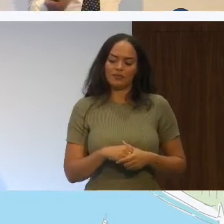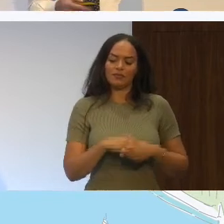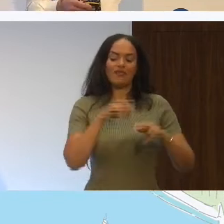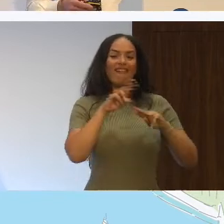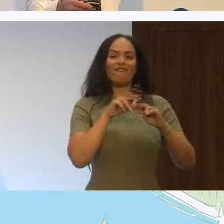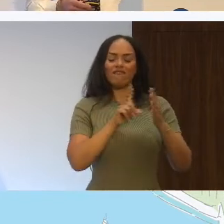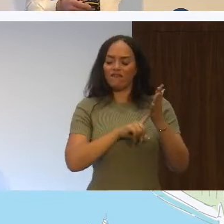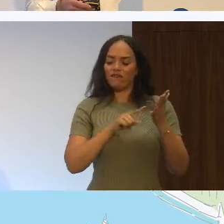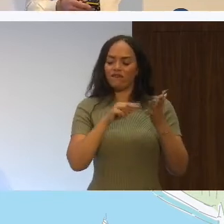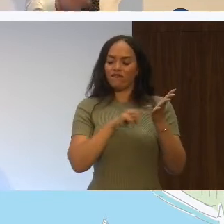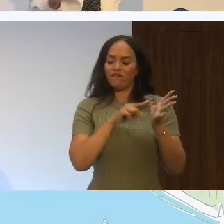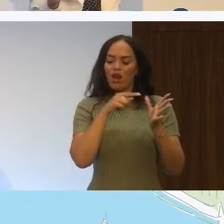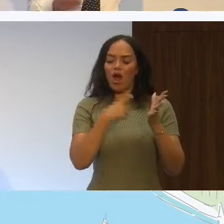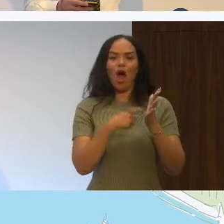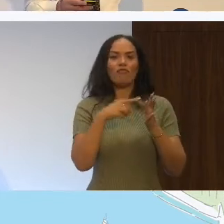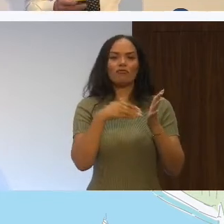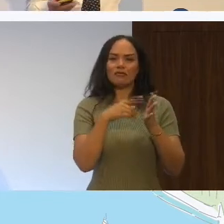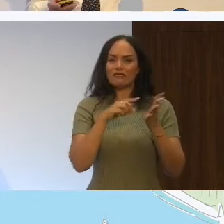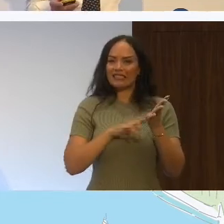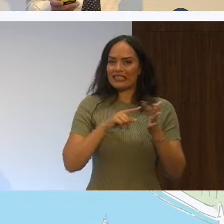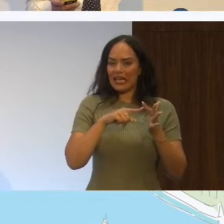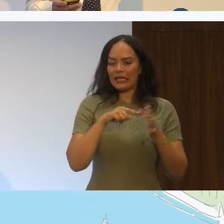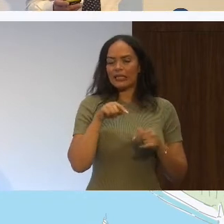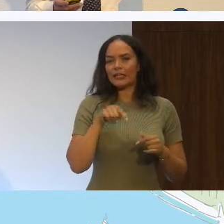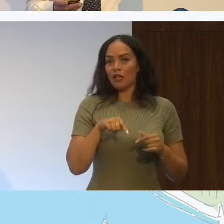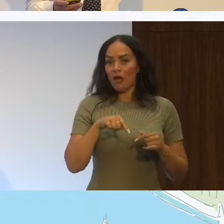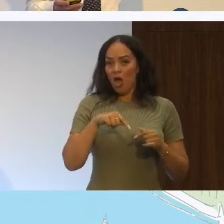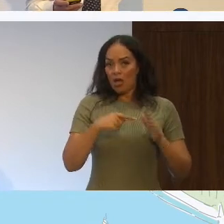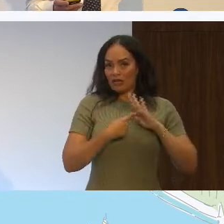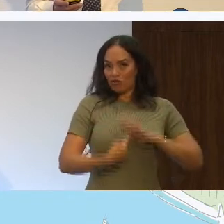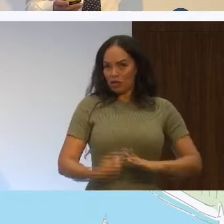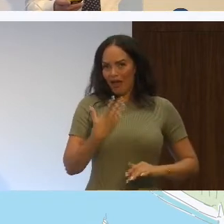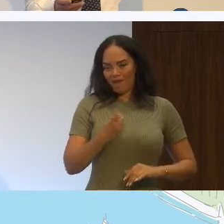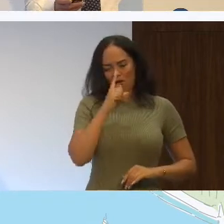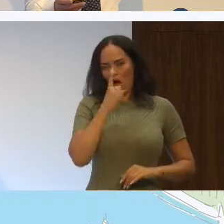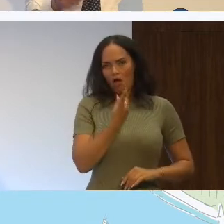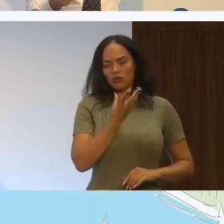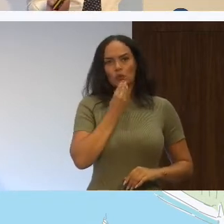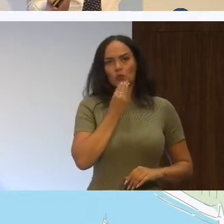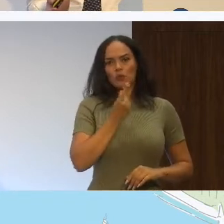least that that you can't have that you've got a background of depression and depressingly